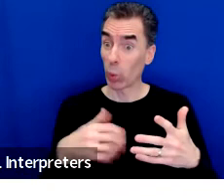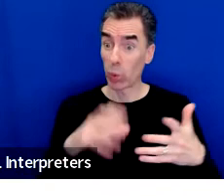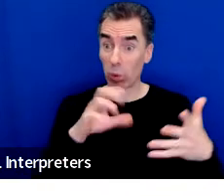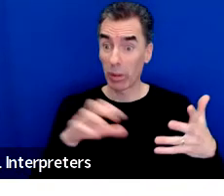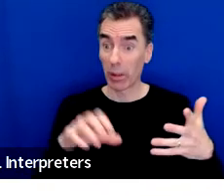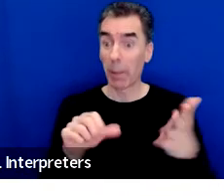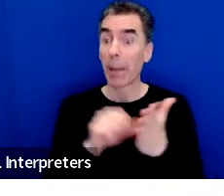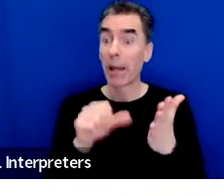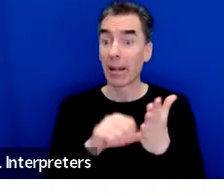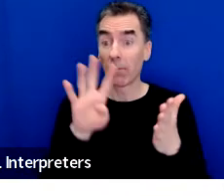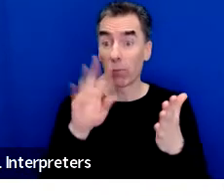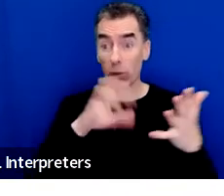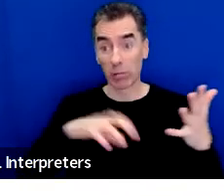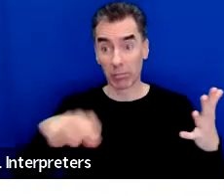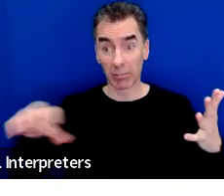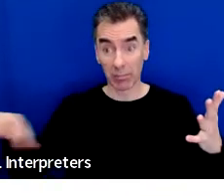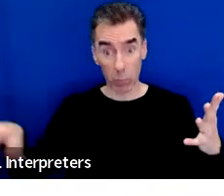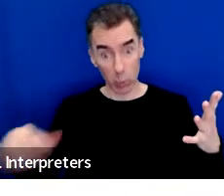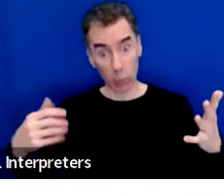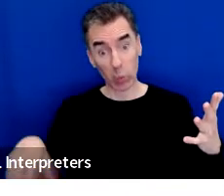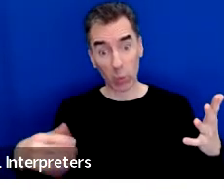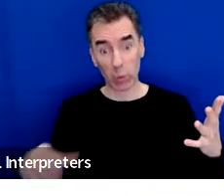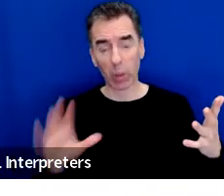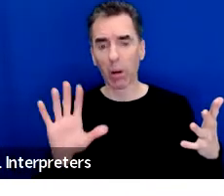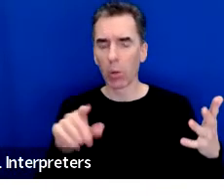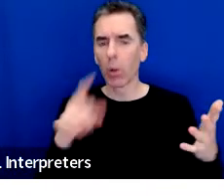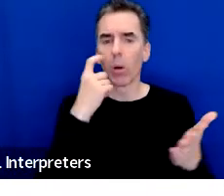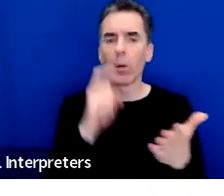but it's, you know, you can see the, it's just, it's a textbook.